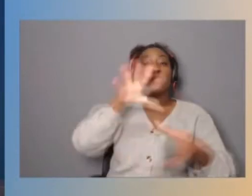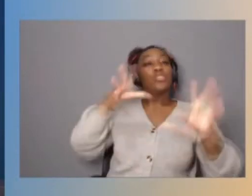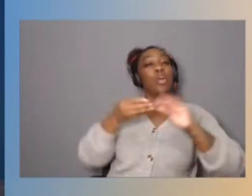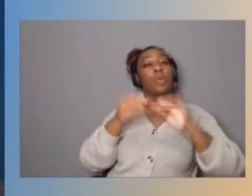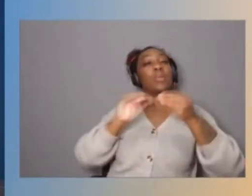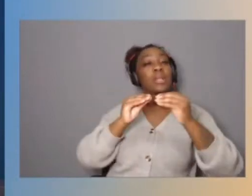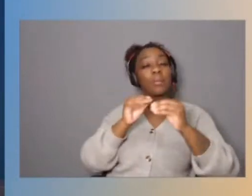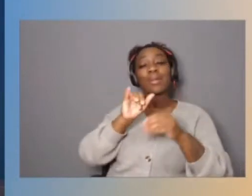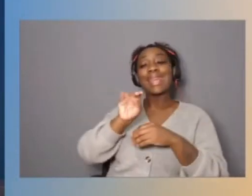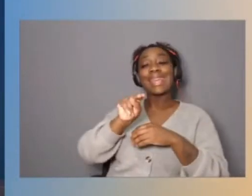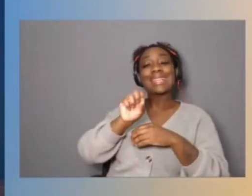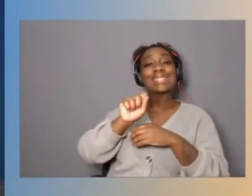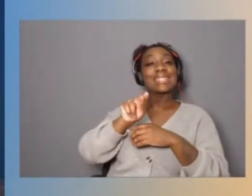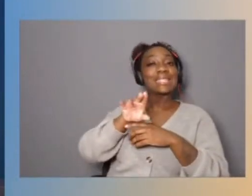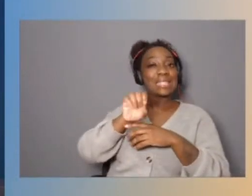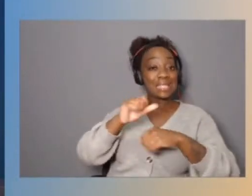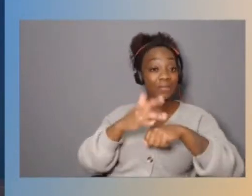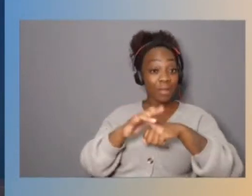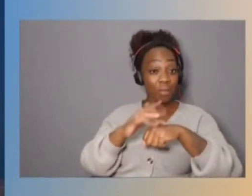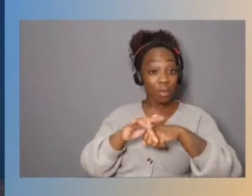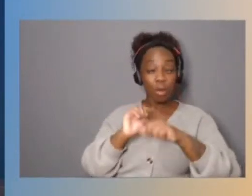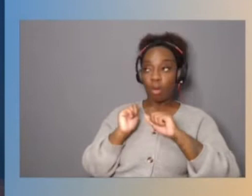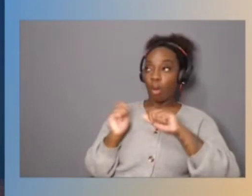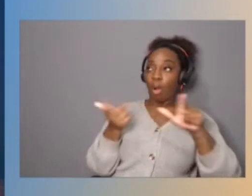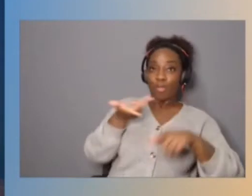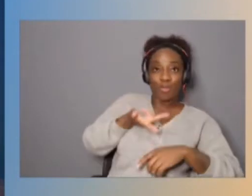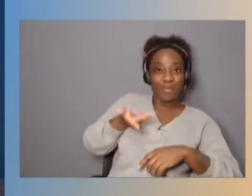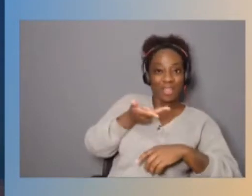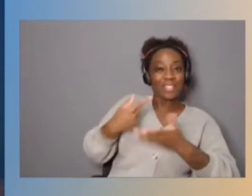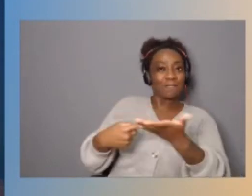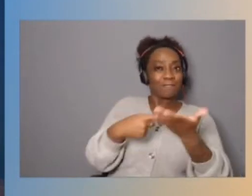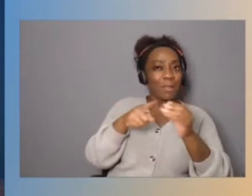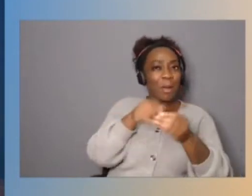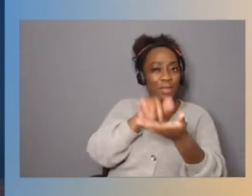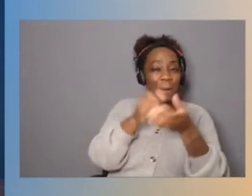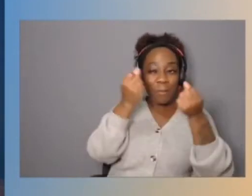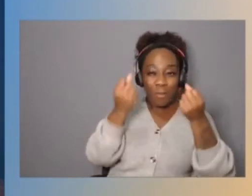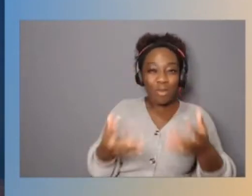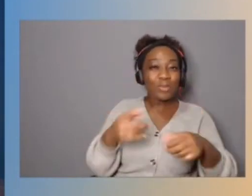all three of us have, and multiple times talked about that. But all of this is not,